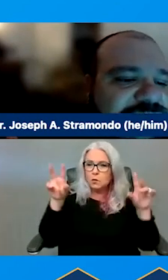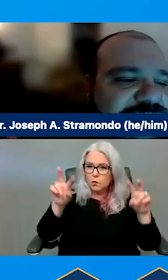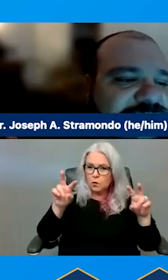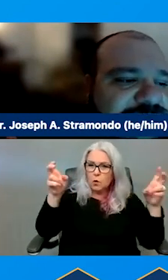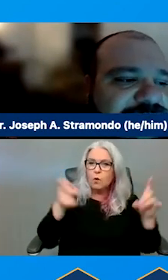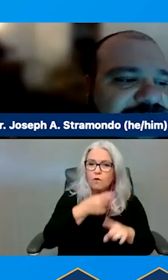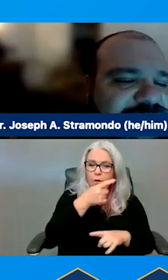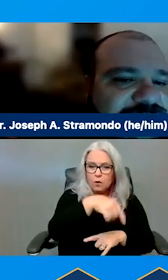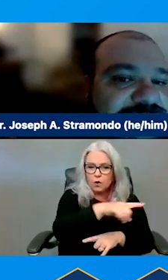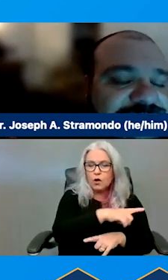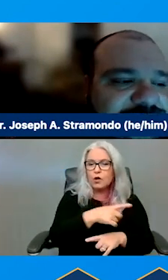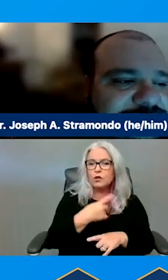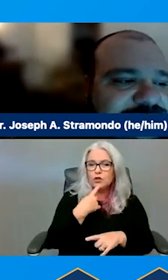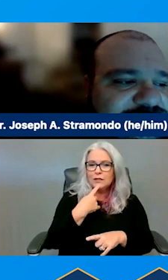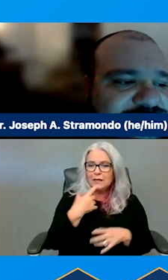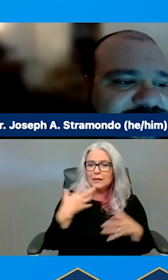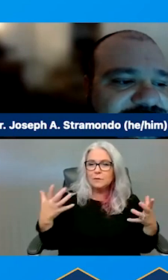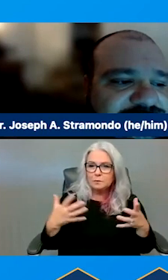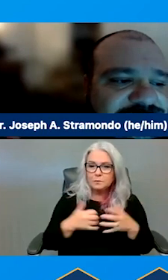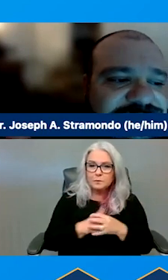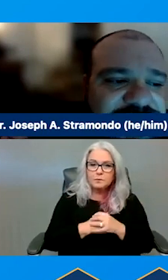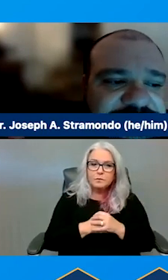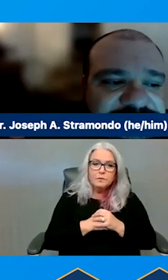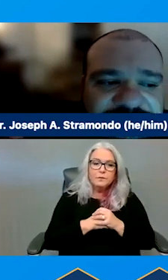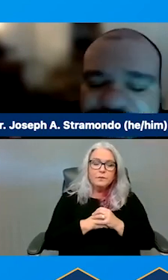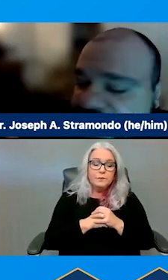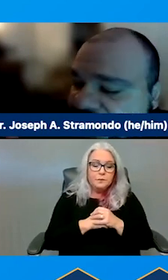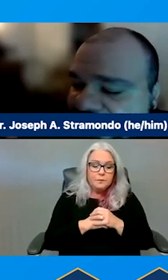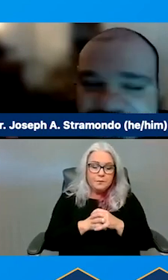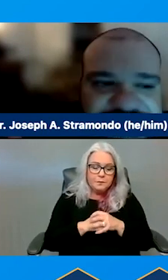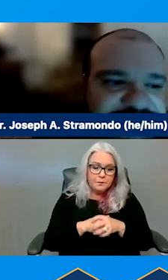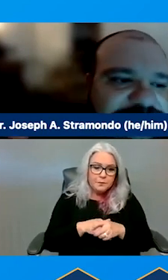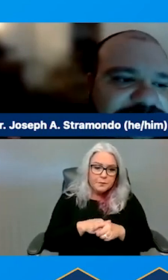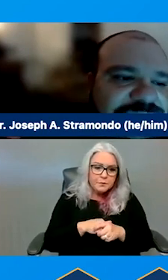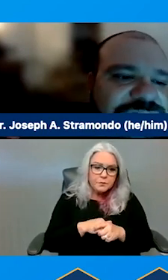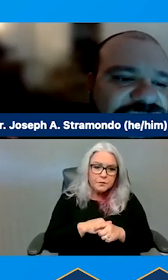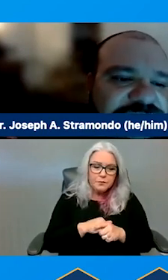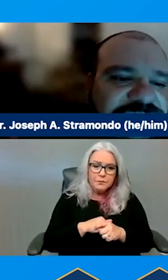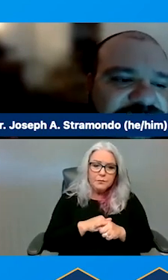as opposed to the general population. She says deaths